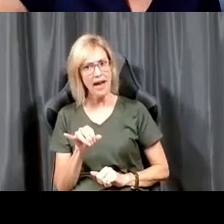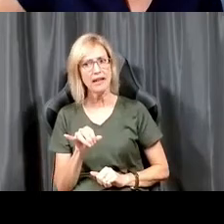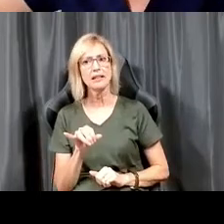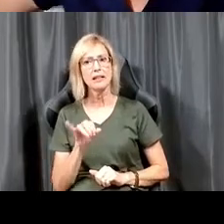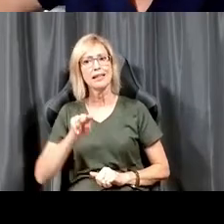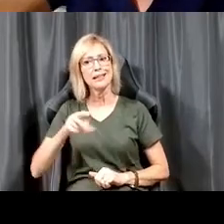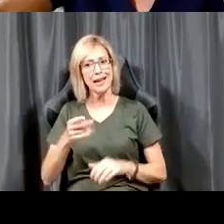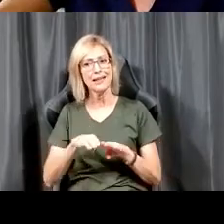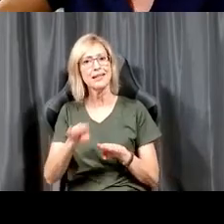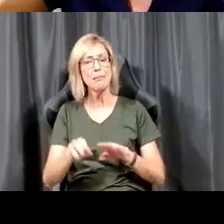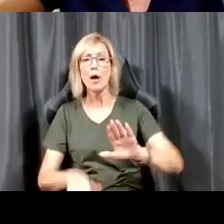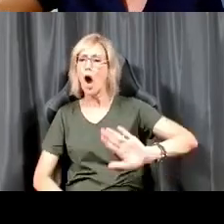Just pushing that food away from us.